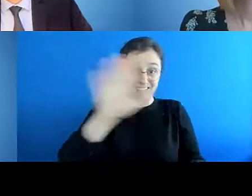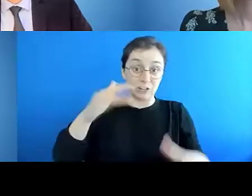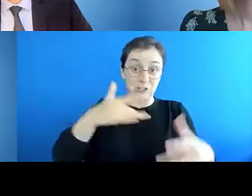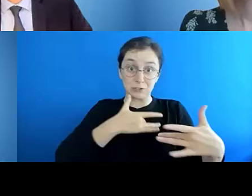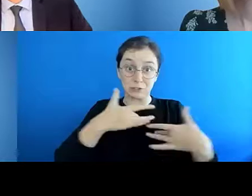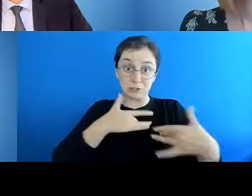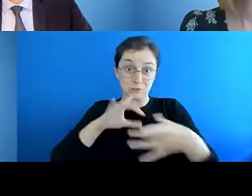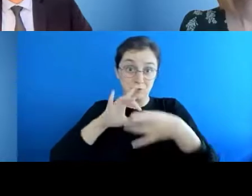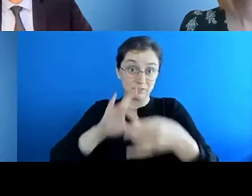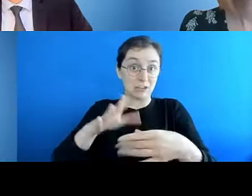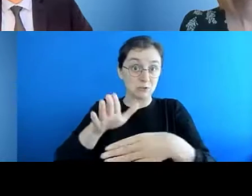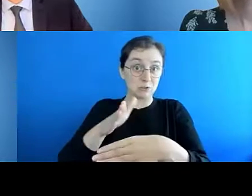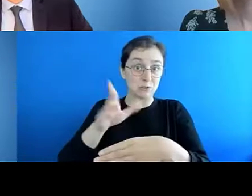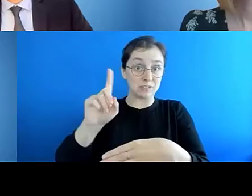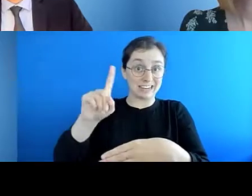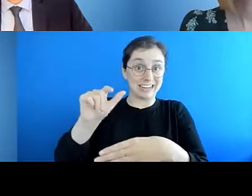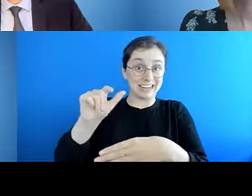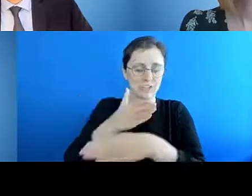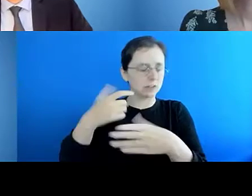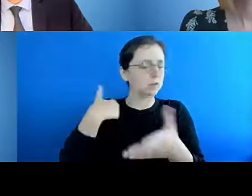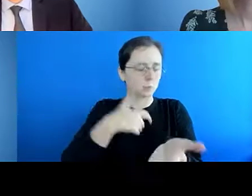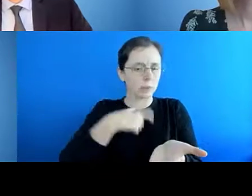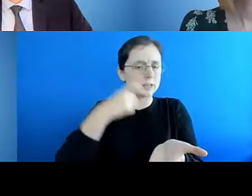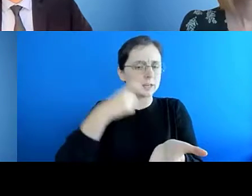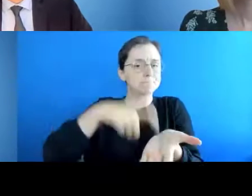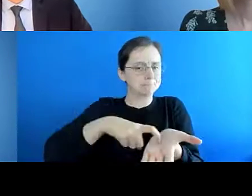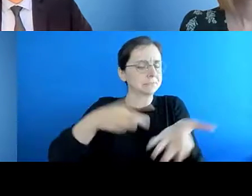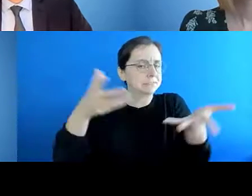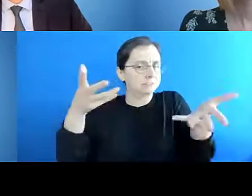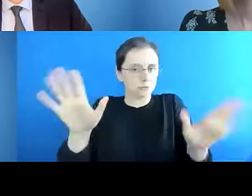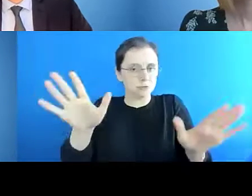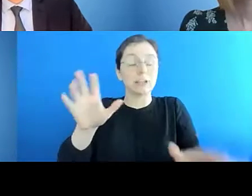and we've indicated through an FAQ to the policy